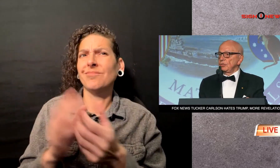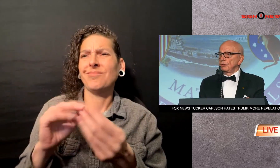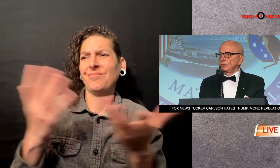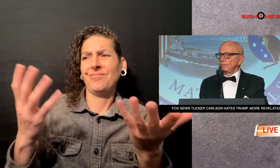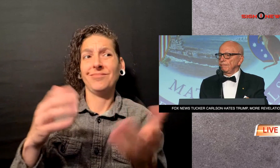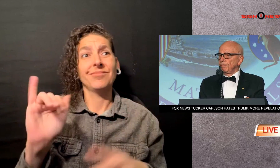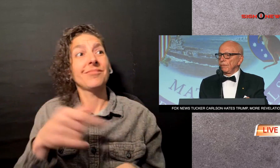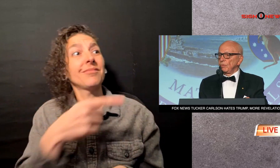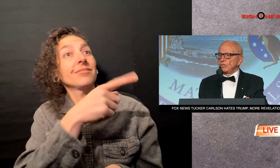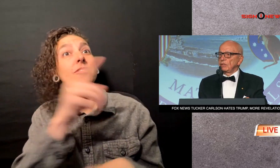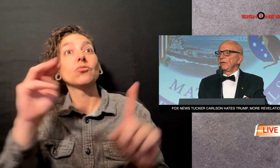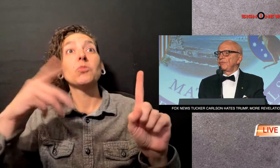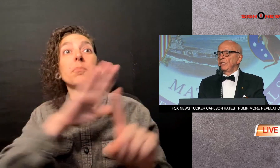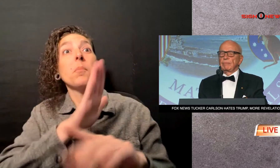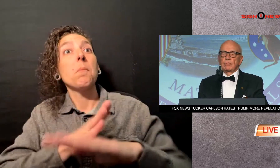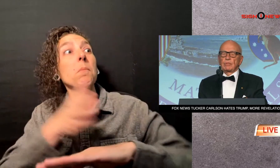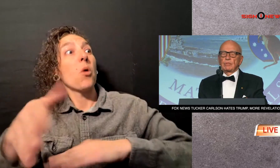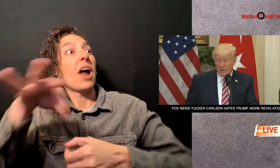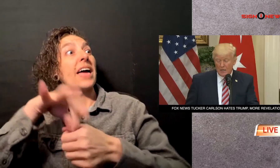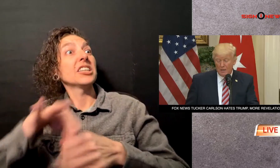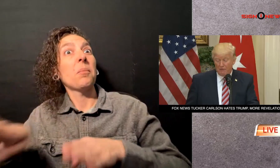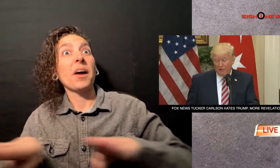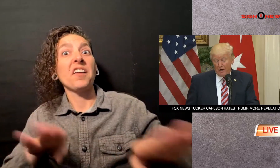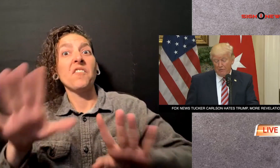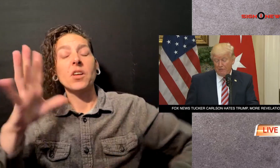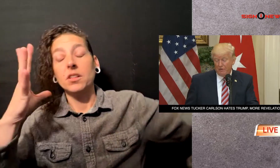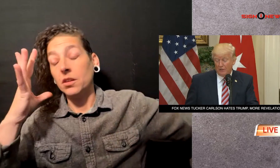adding that Trump's postelection behavior was disgusting